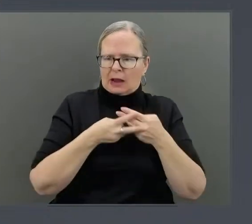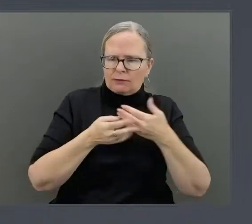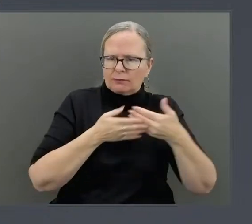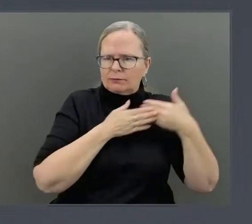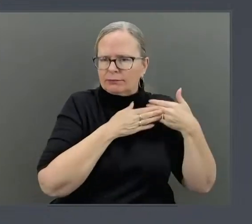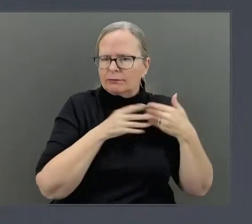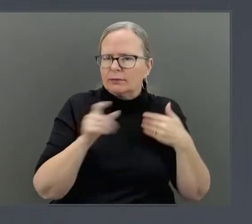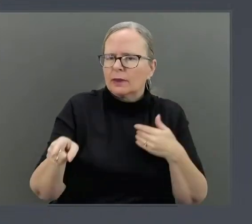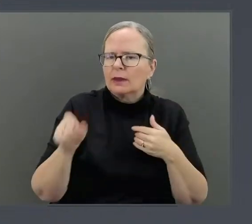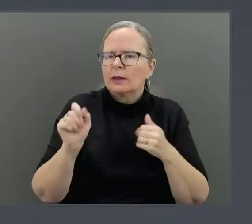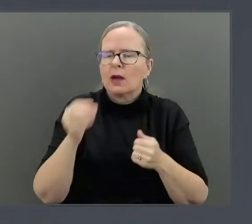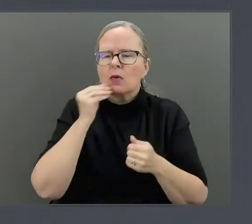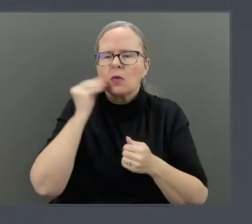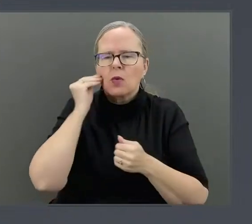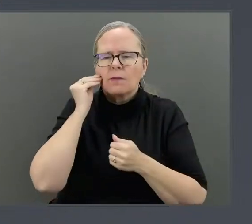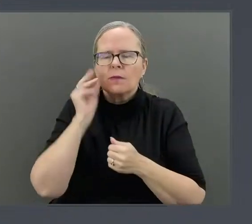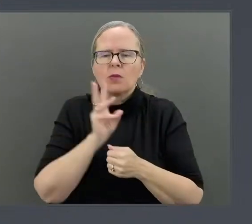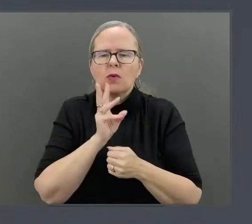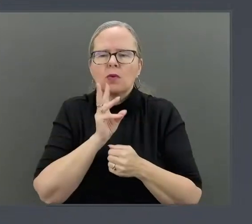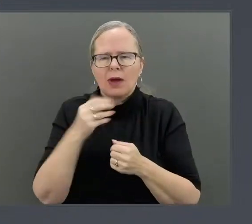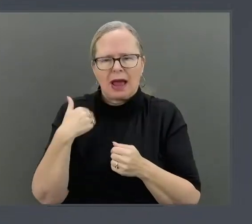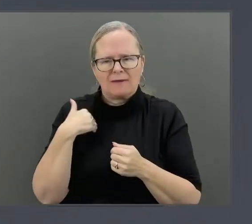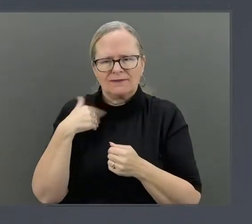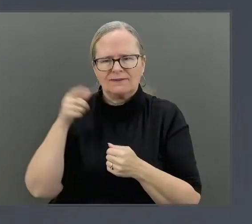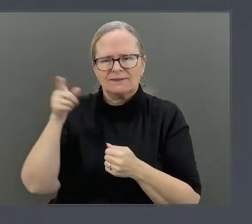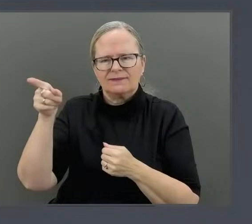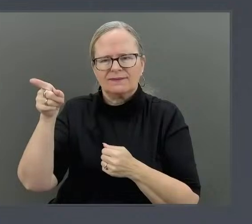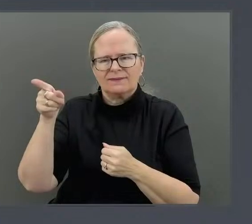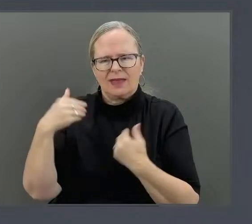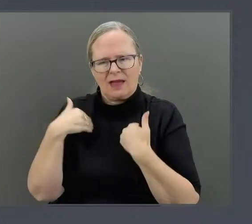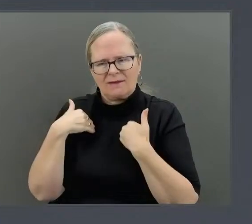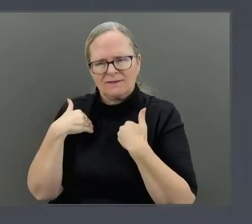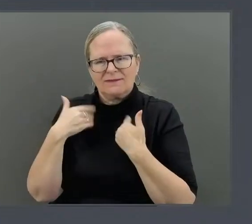we can do when we understand that there is a common goal and the common goal is to make